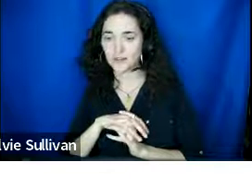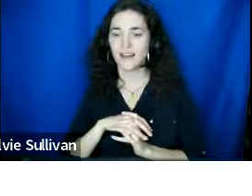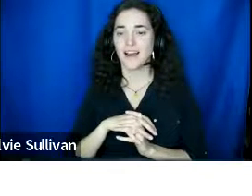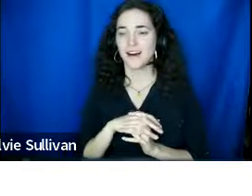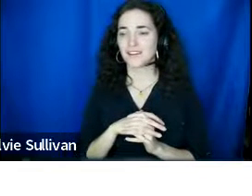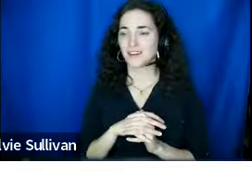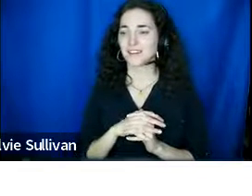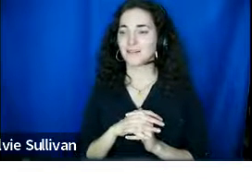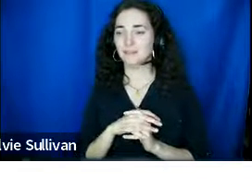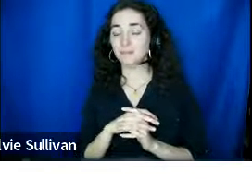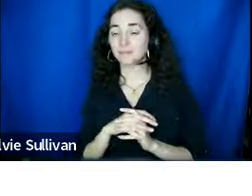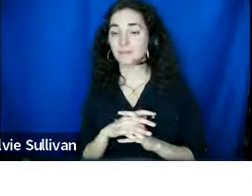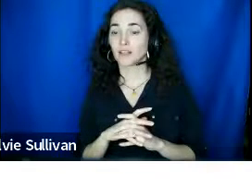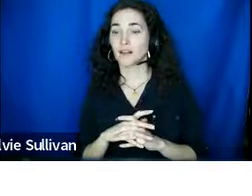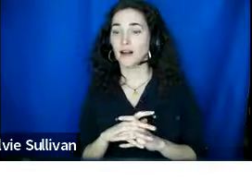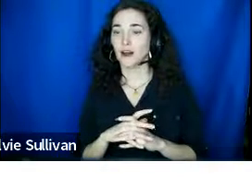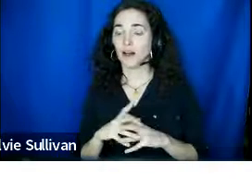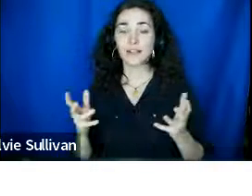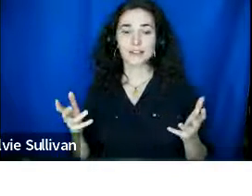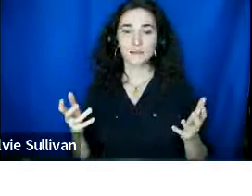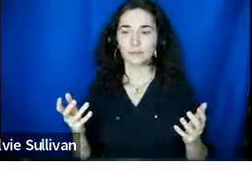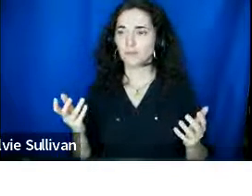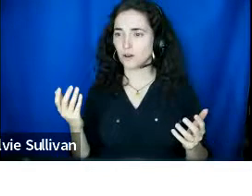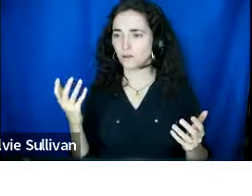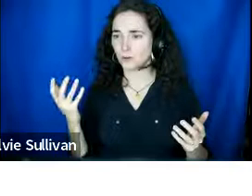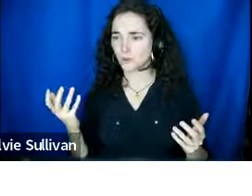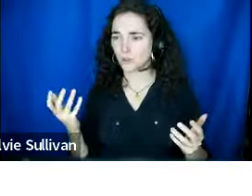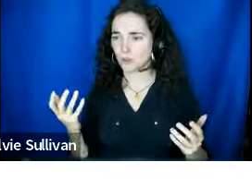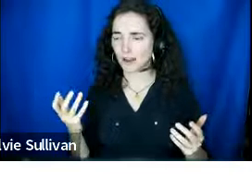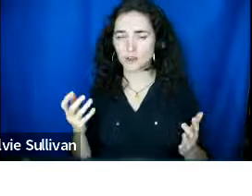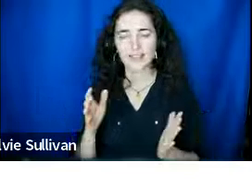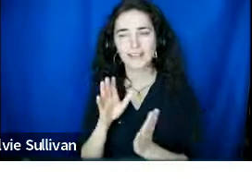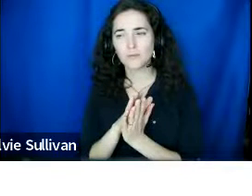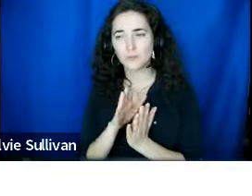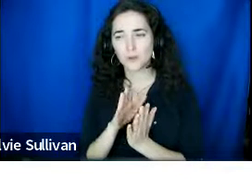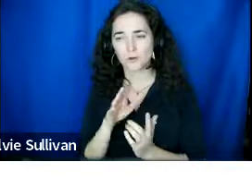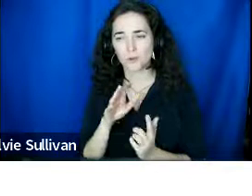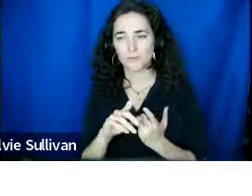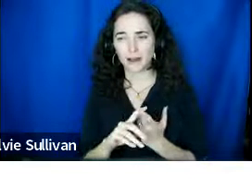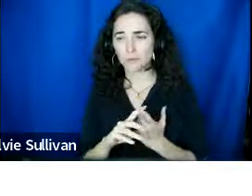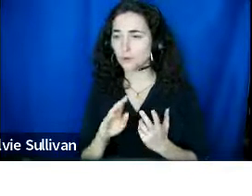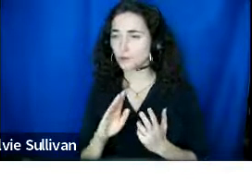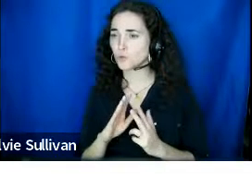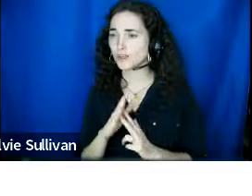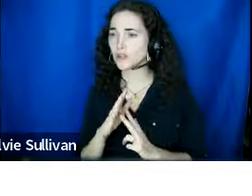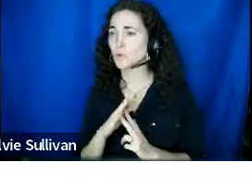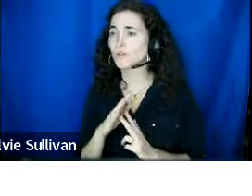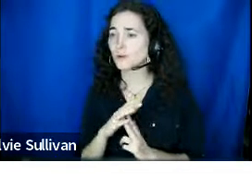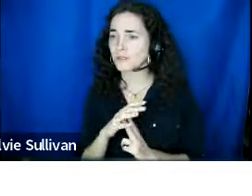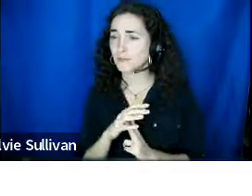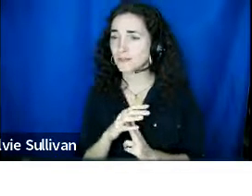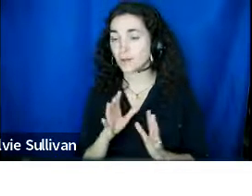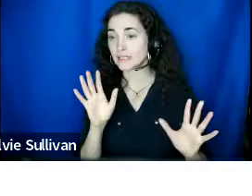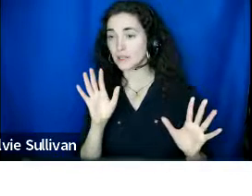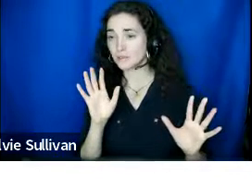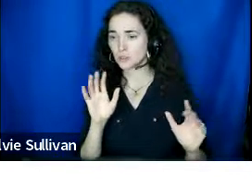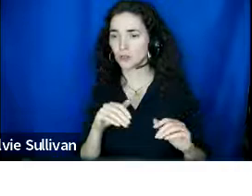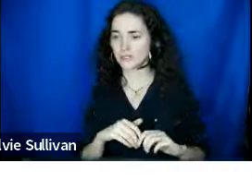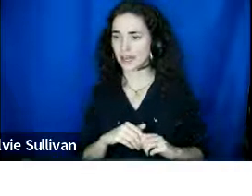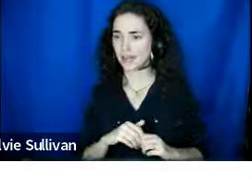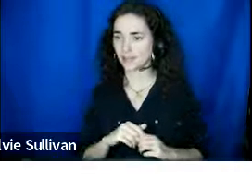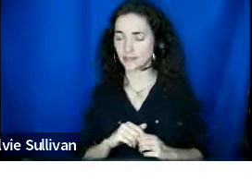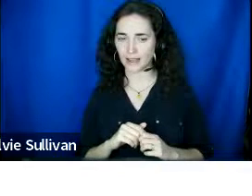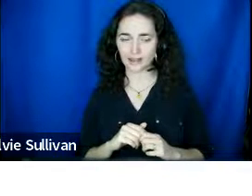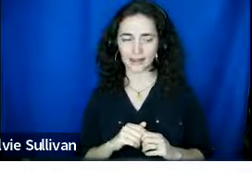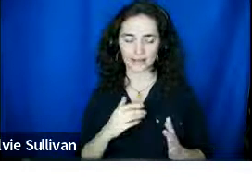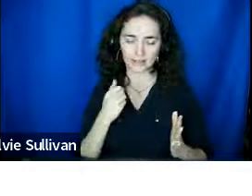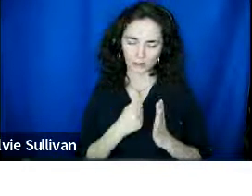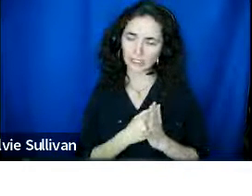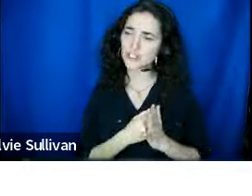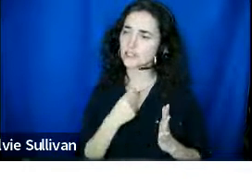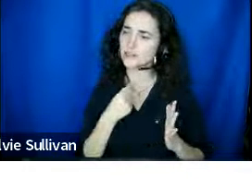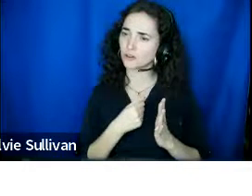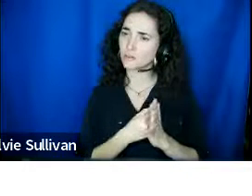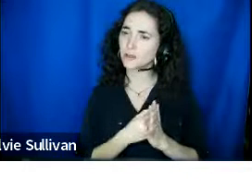There we go all right. an example. a few years ago, I used. I can't remember whether it was Babel or Duolingo, one of those apps, and I was attempting to learn Italian, and I did it religiously 30